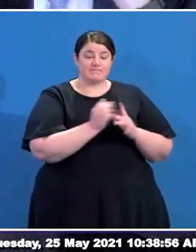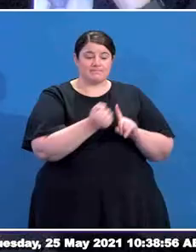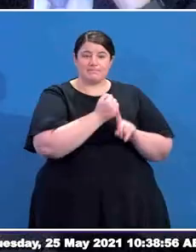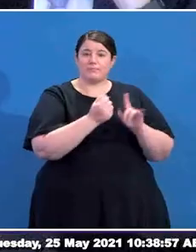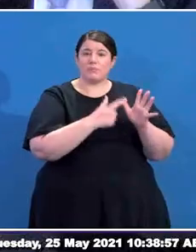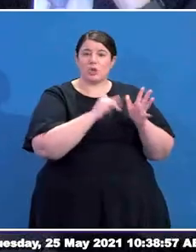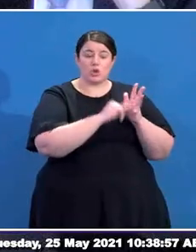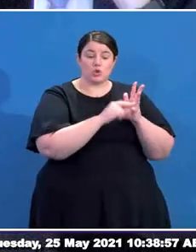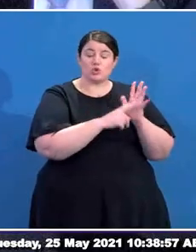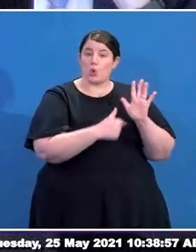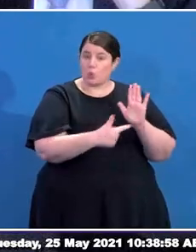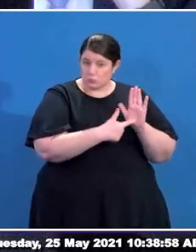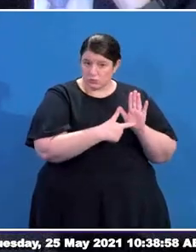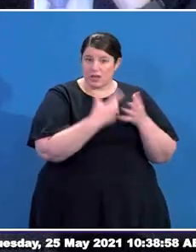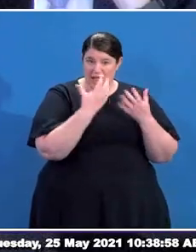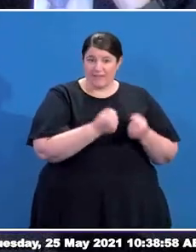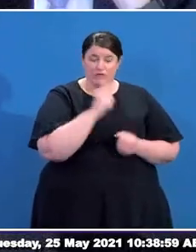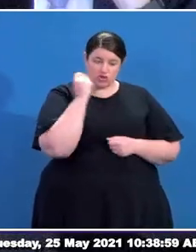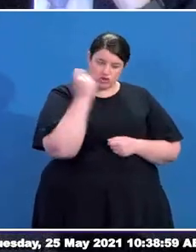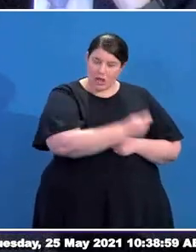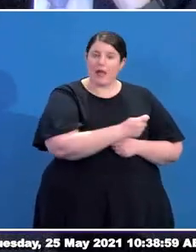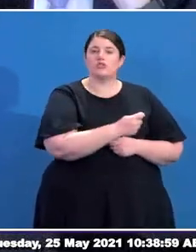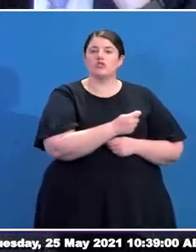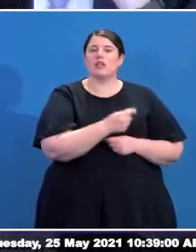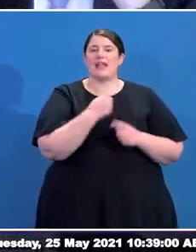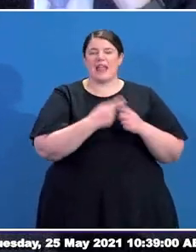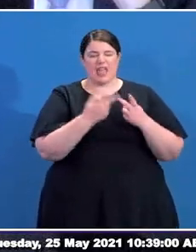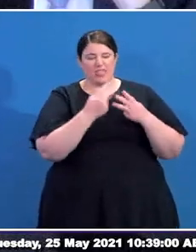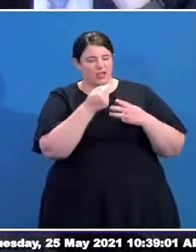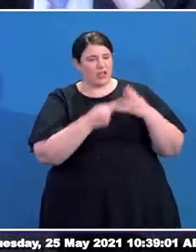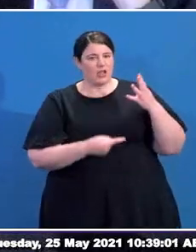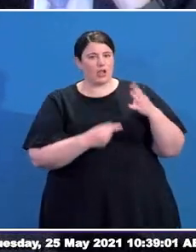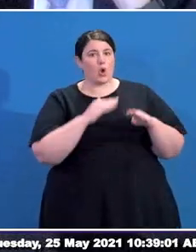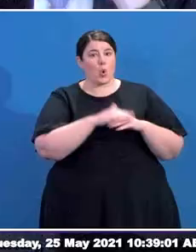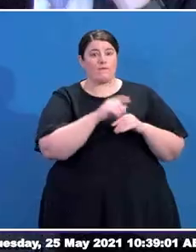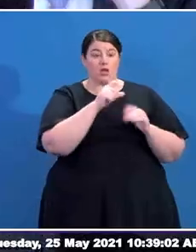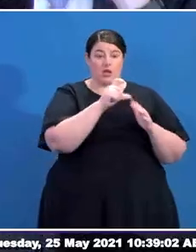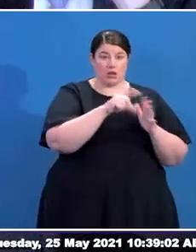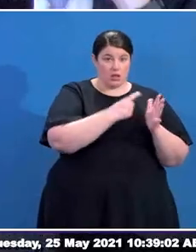as well as some offences alleged in relation to Carl and Chen. Yes.